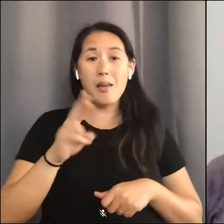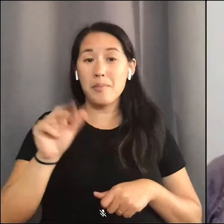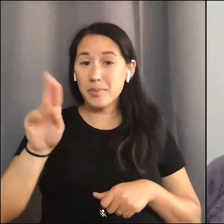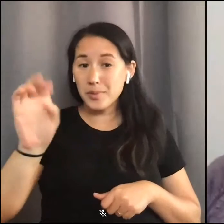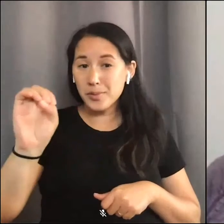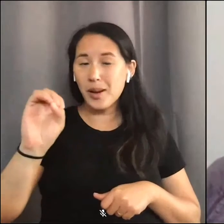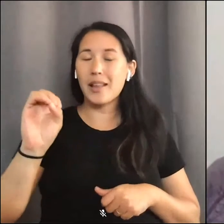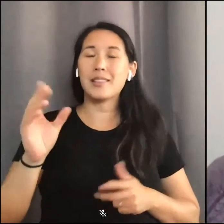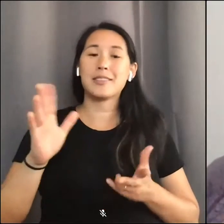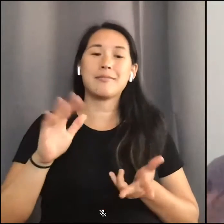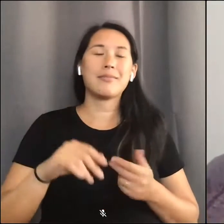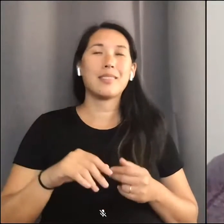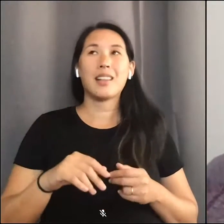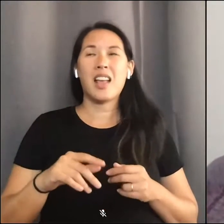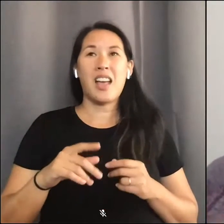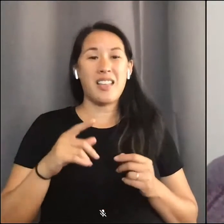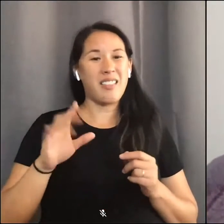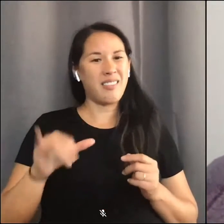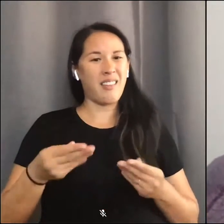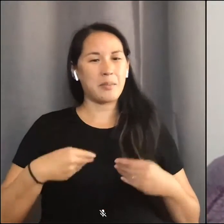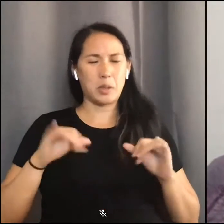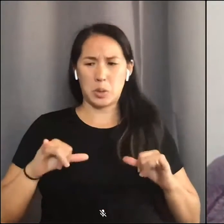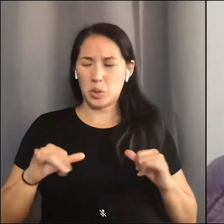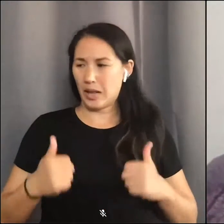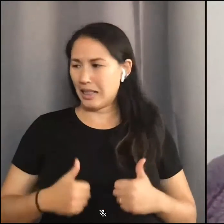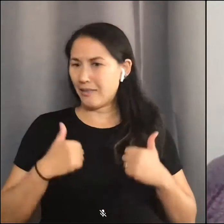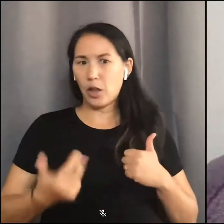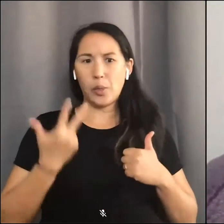to come to the conclusion like we're living in three different contexts at the beginning